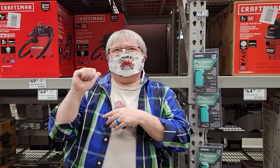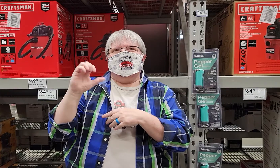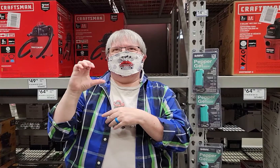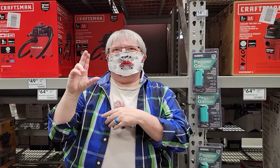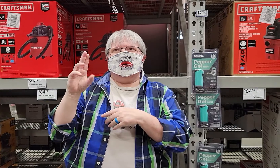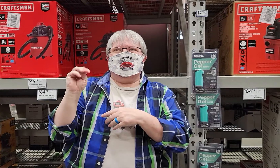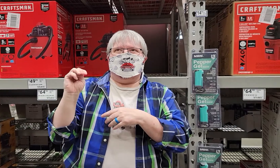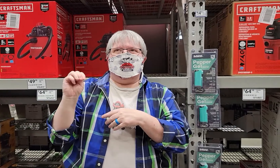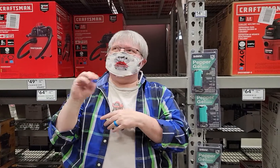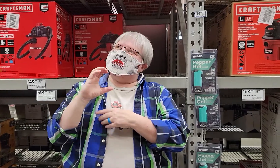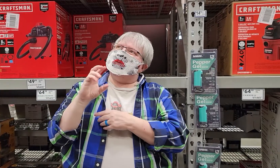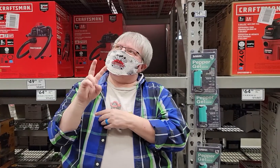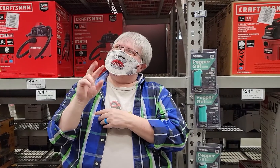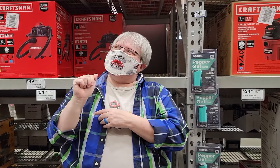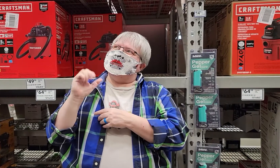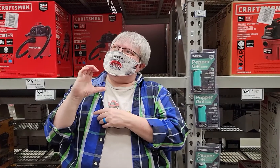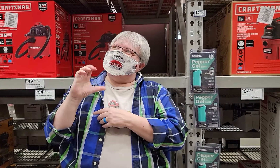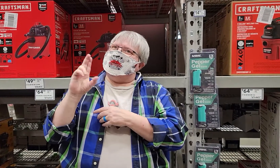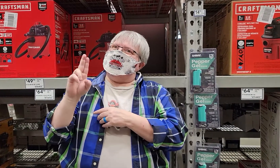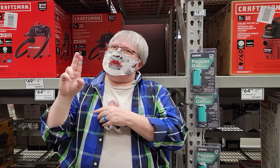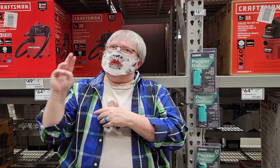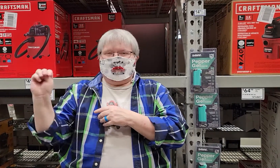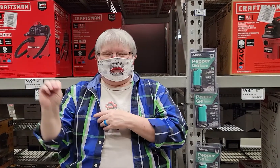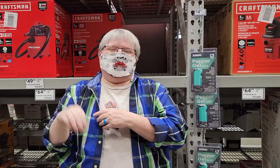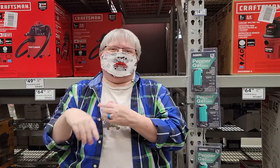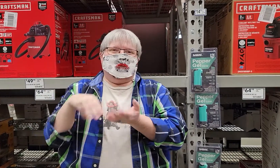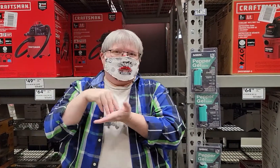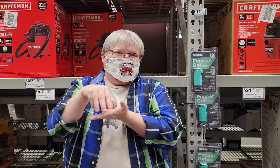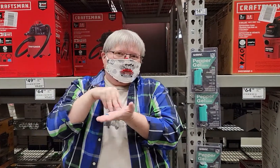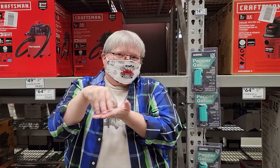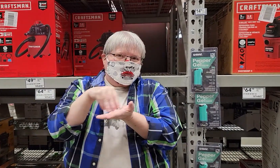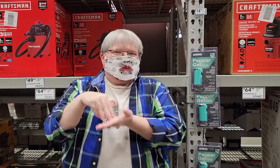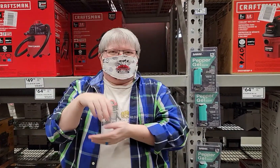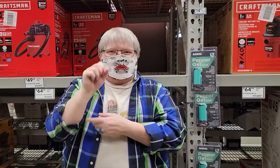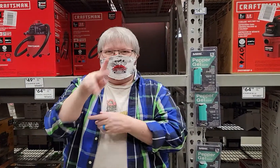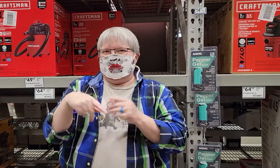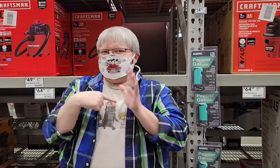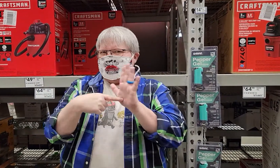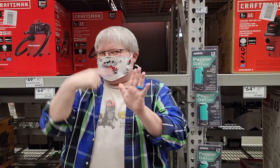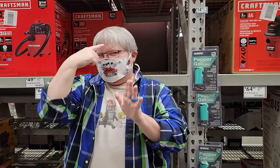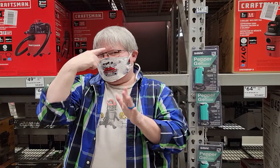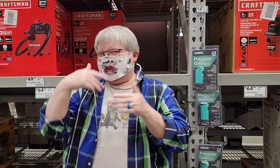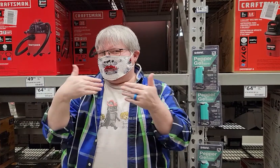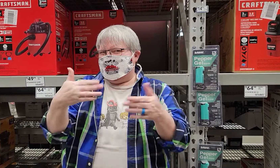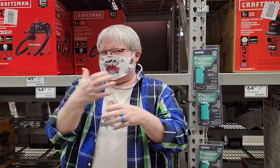vacuum, v-a-c-u-u-m, yeah vacuum. Okay I'll show you the one I think I'm going to go